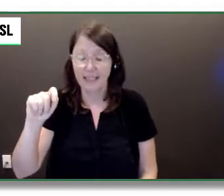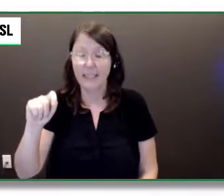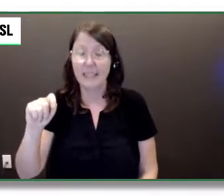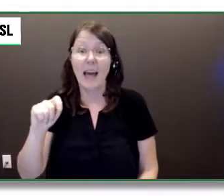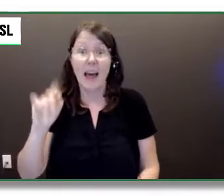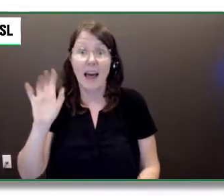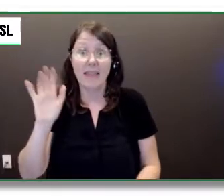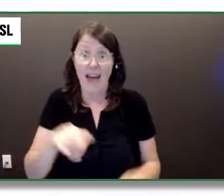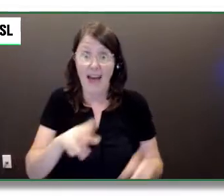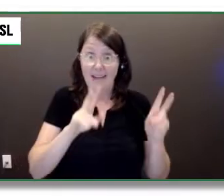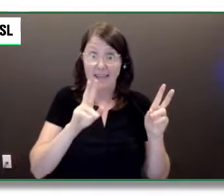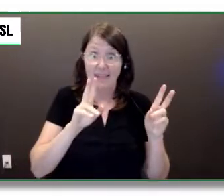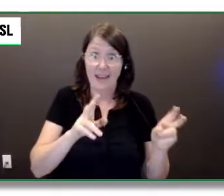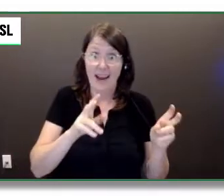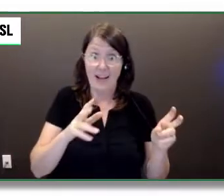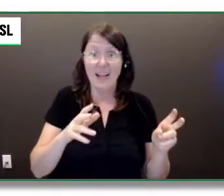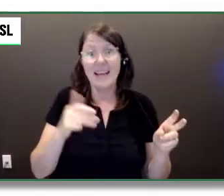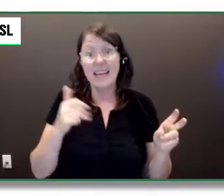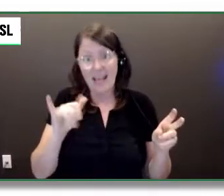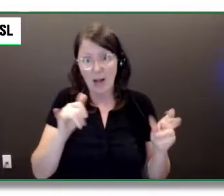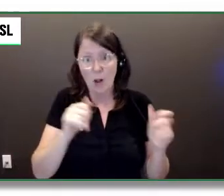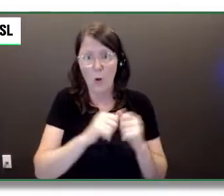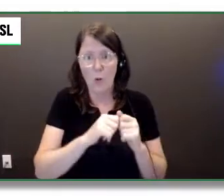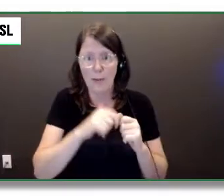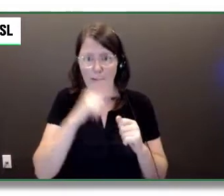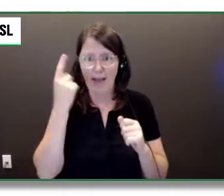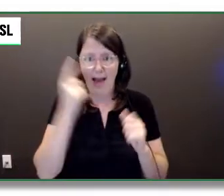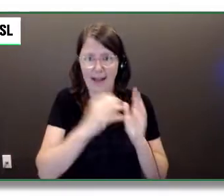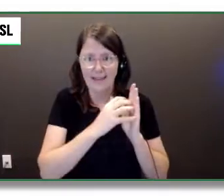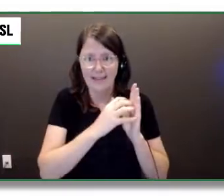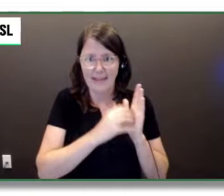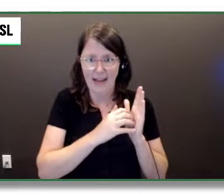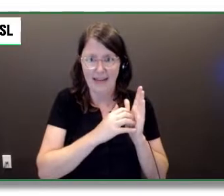yellow text on a black background with a little decorative horizontal green line.